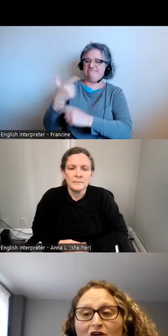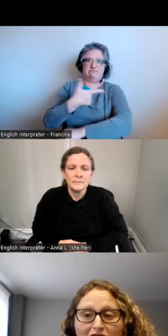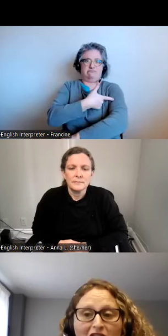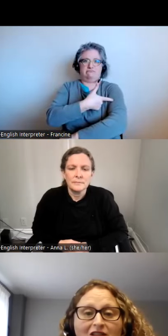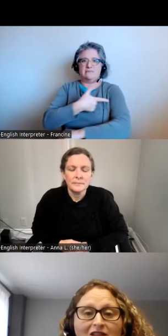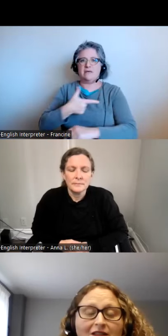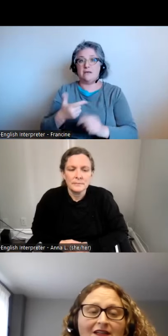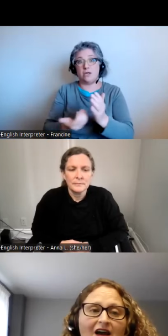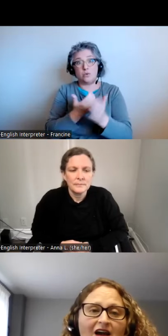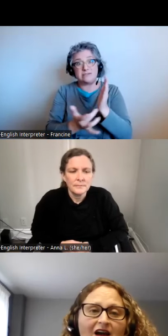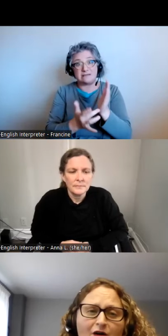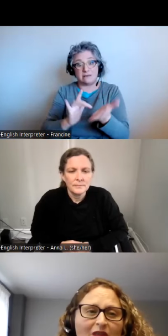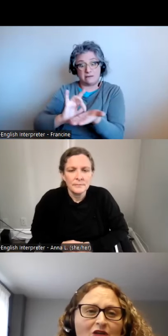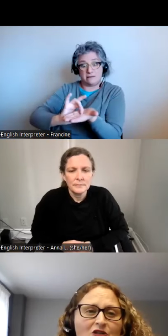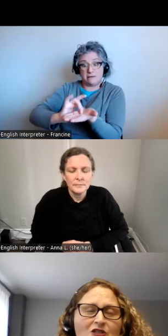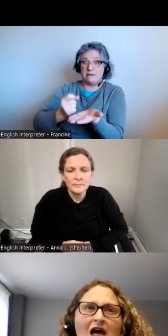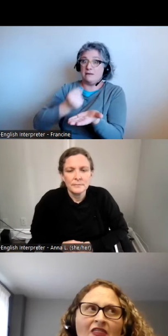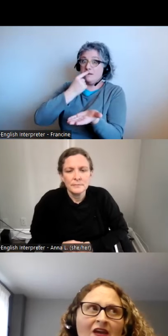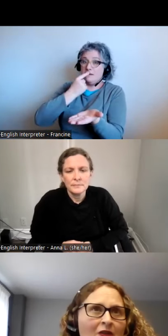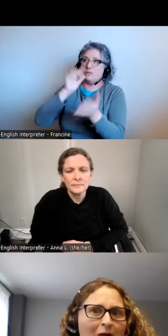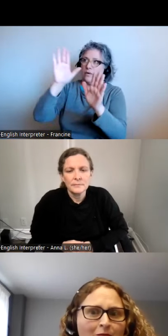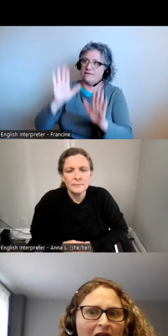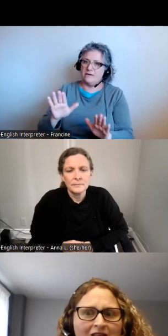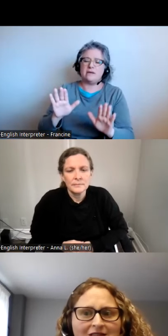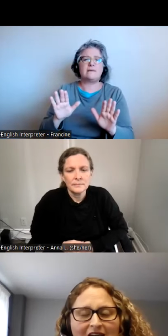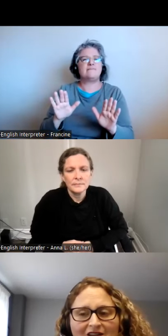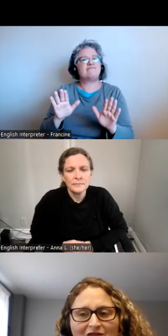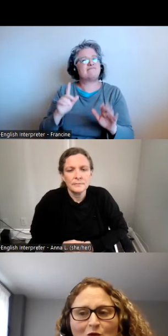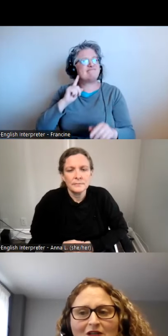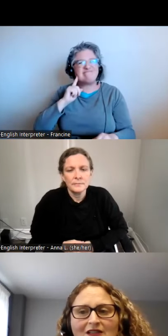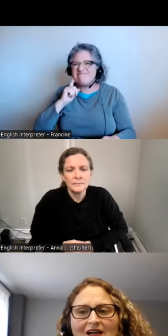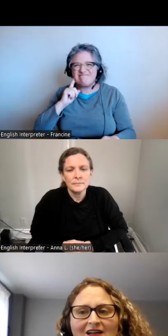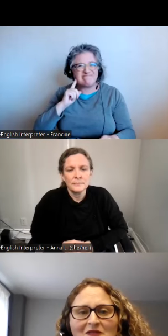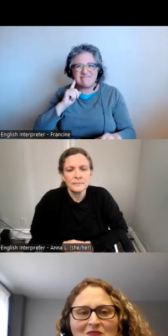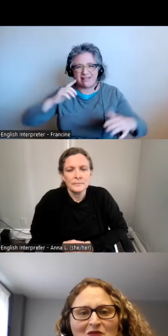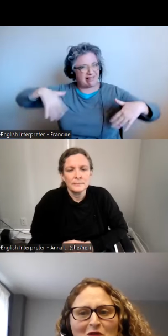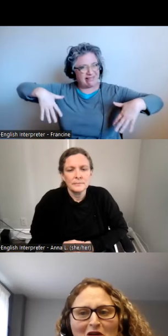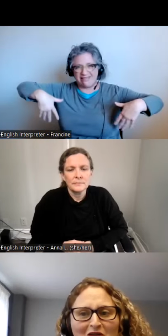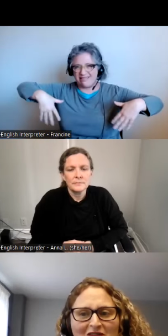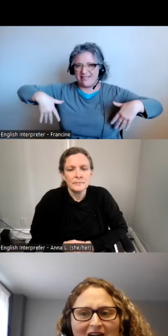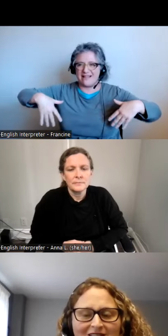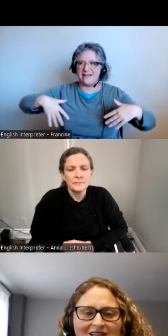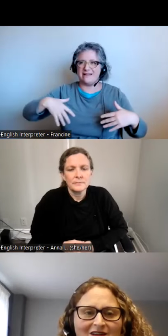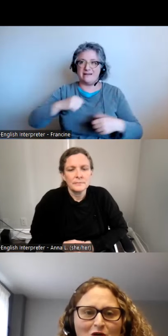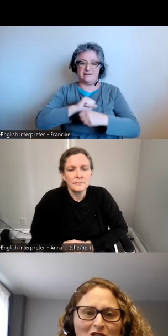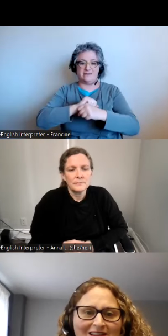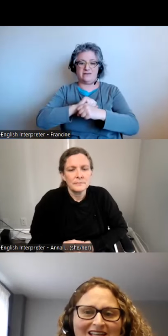vaccinated. There's a very, very, very small portion that haven't been able to . New technology would be wonderful. There's nothing